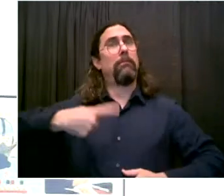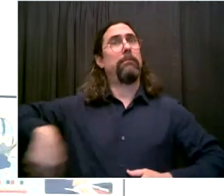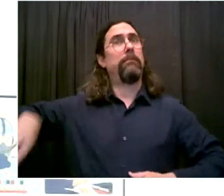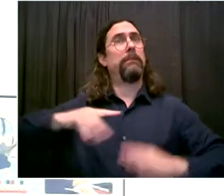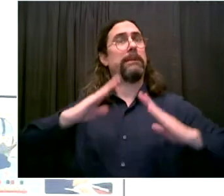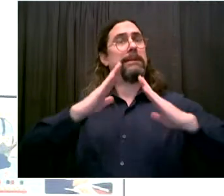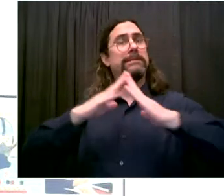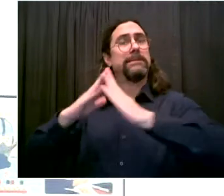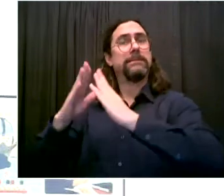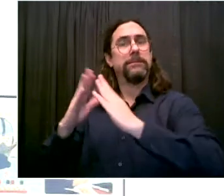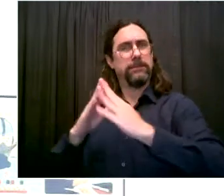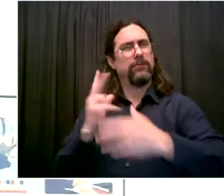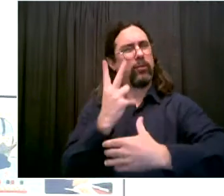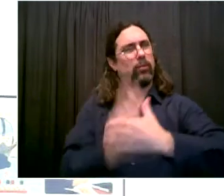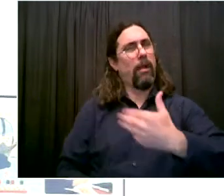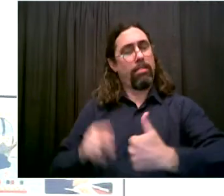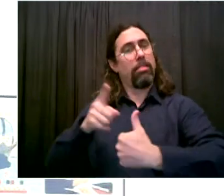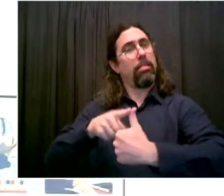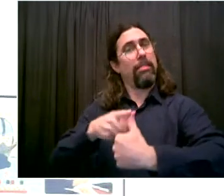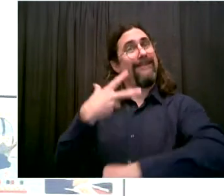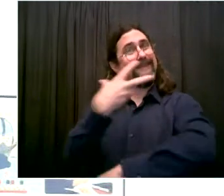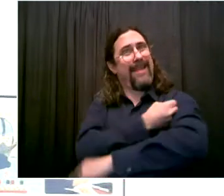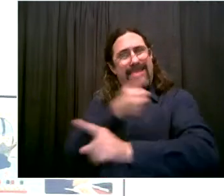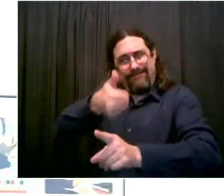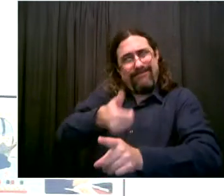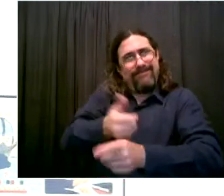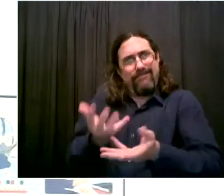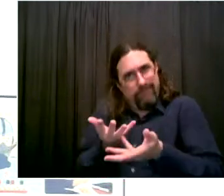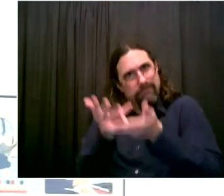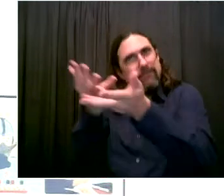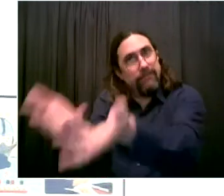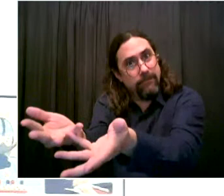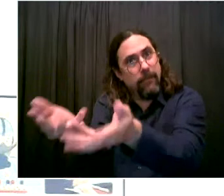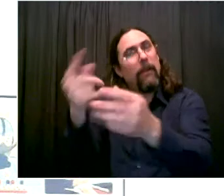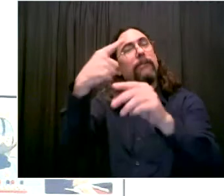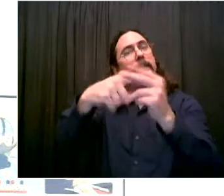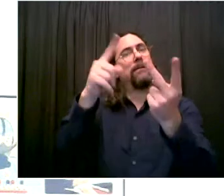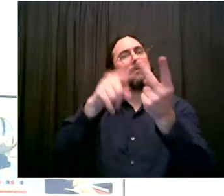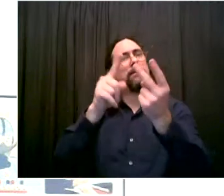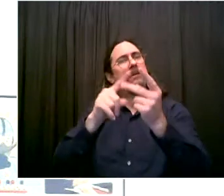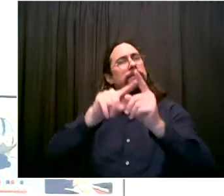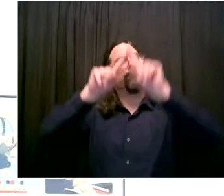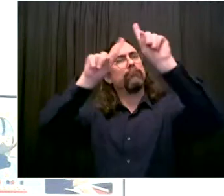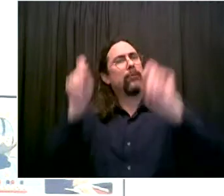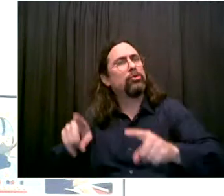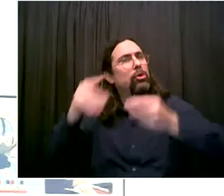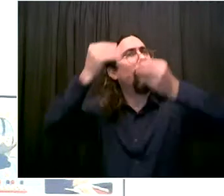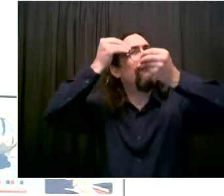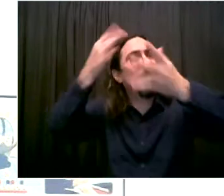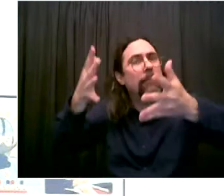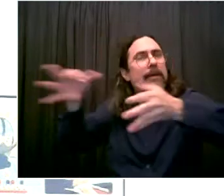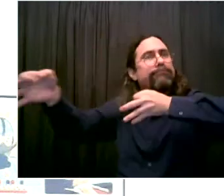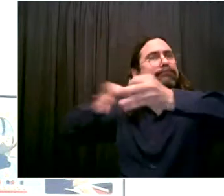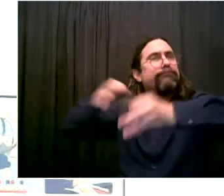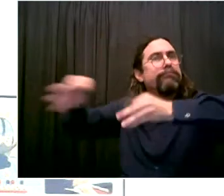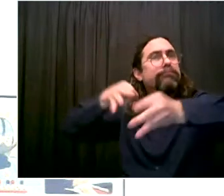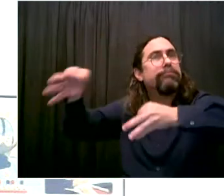WHOM WE AVHE BEEN WORKING WITH ON A PRACTICE BY PRACTICE BASIS. TO MAKE SURE THEY NOT ONLY HAVE THE VACCINE BUT THE INFORMATION THEY NEED TO ANSWER PARENTS QUESTIONS. ALONG WITH OUR